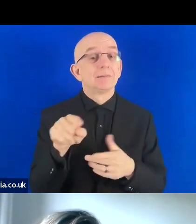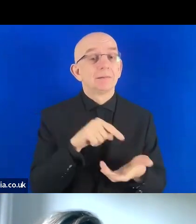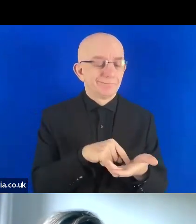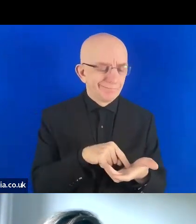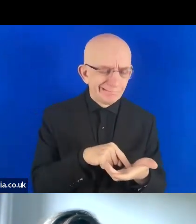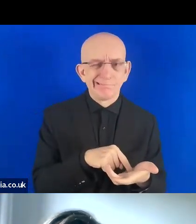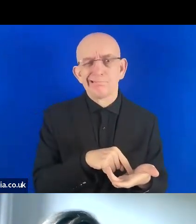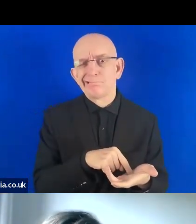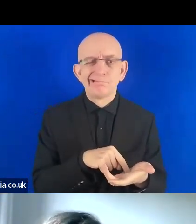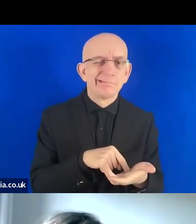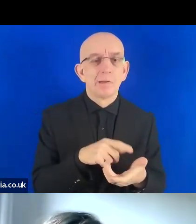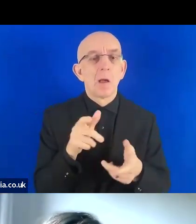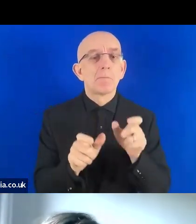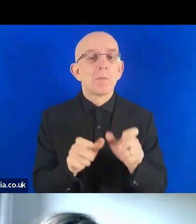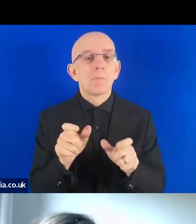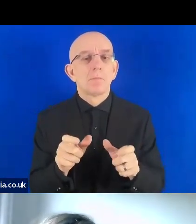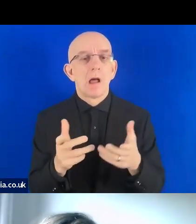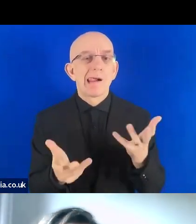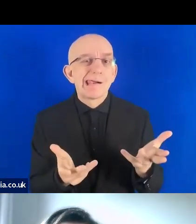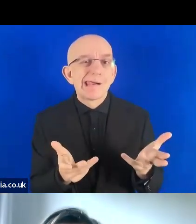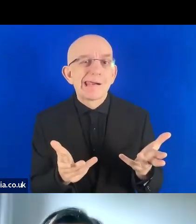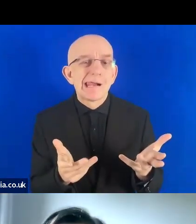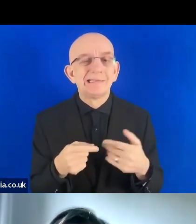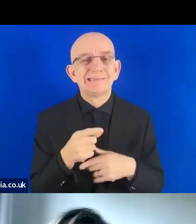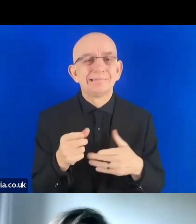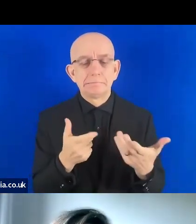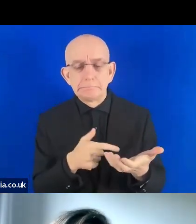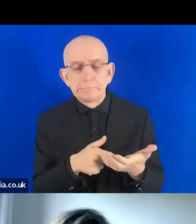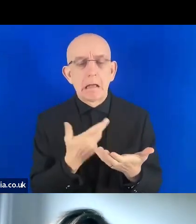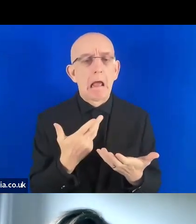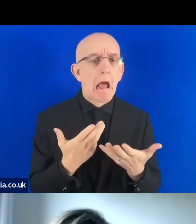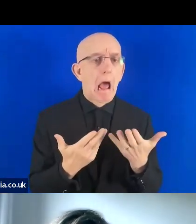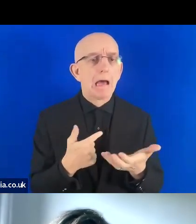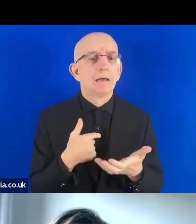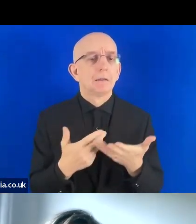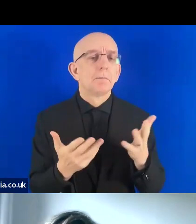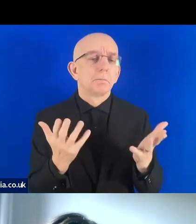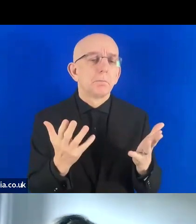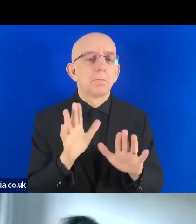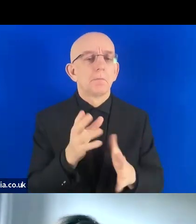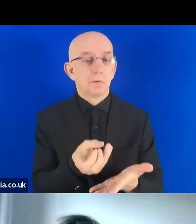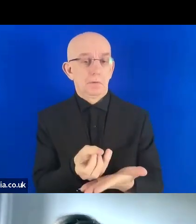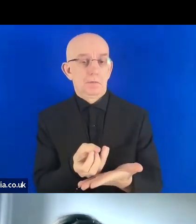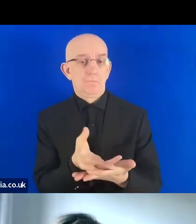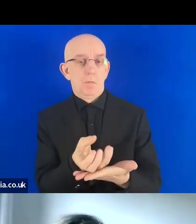So we will try to make as informed decisions as possible on that. But if for any reason you prefer not to use that, there will be a limited